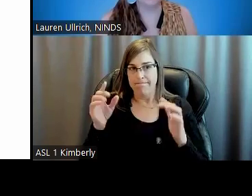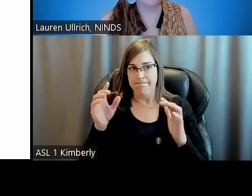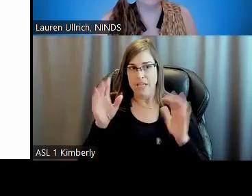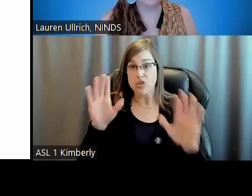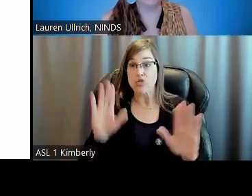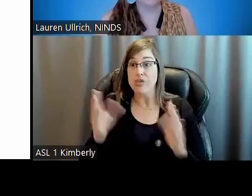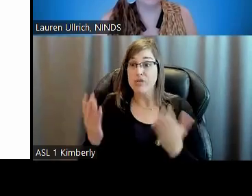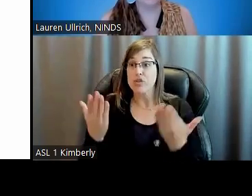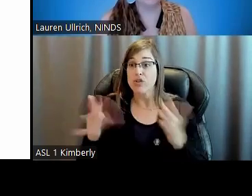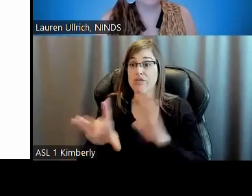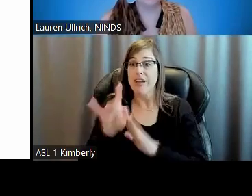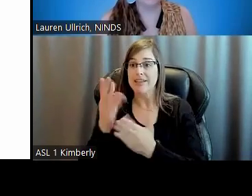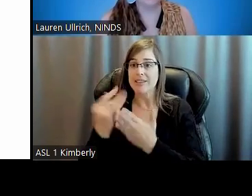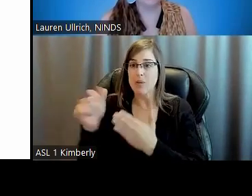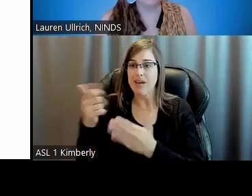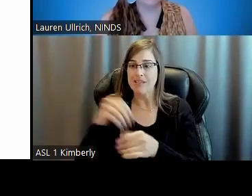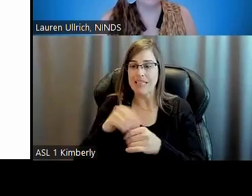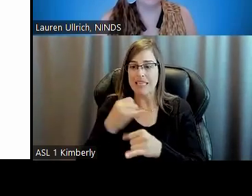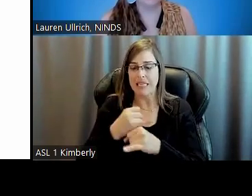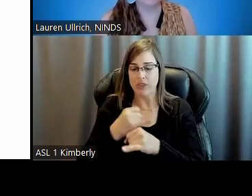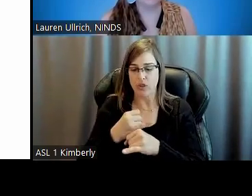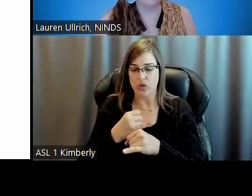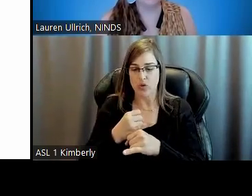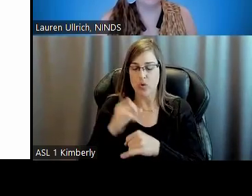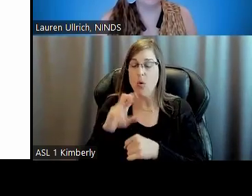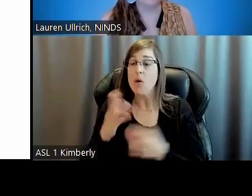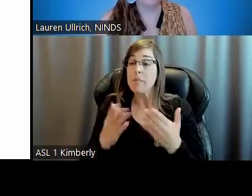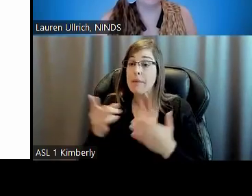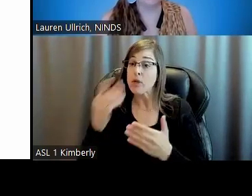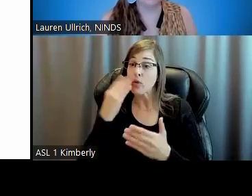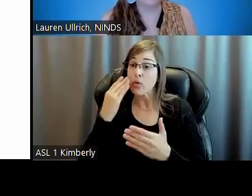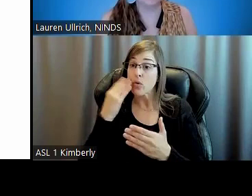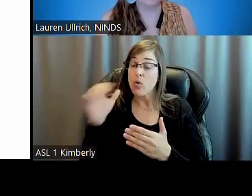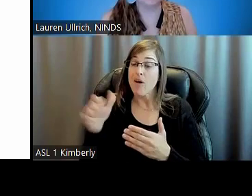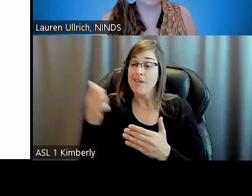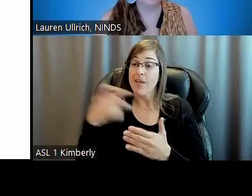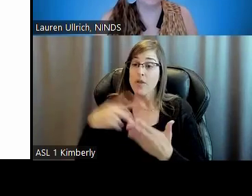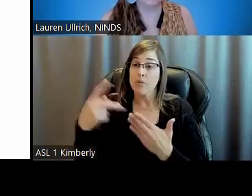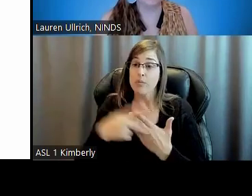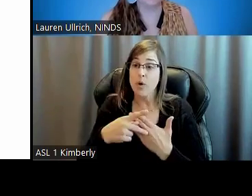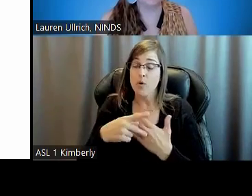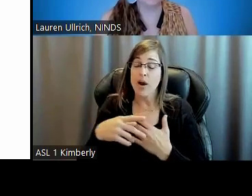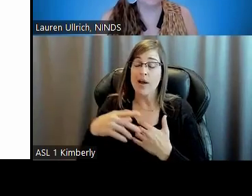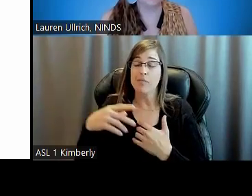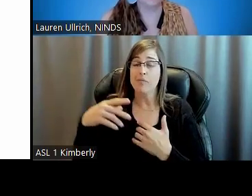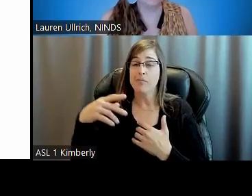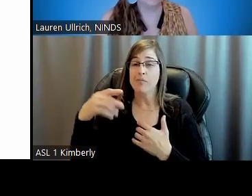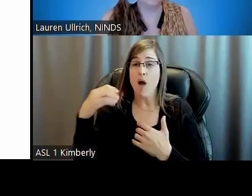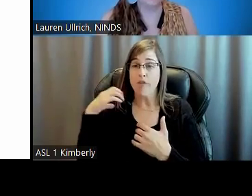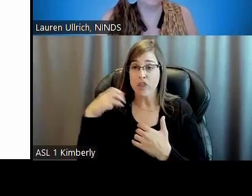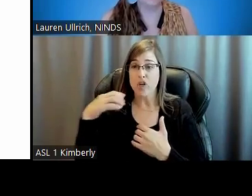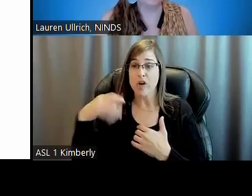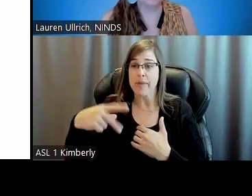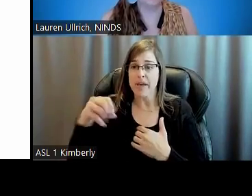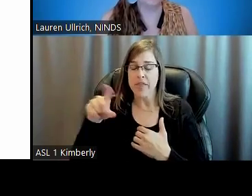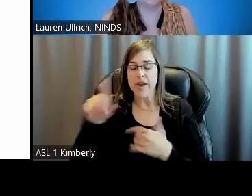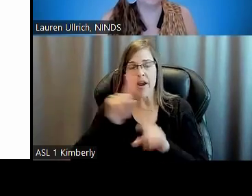to find someone else in the institute, or maybe you know of another program officer that your mentor has been working